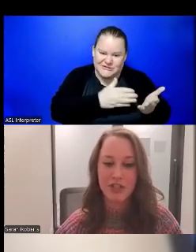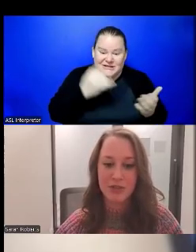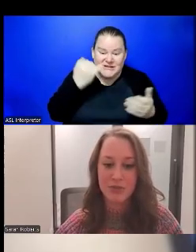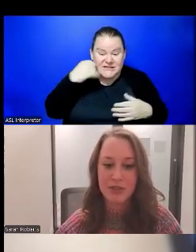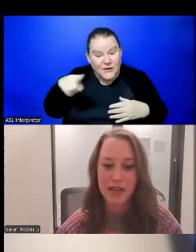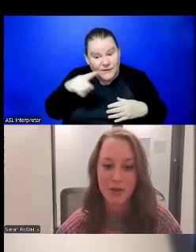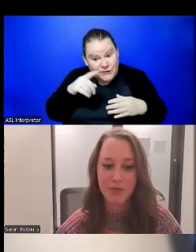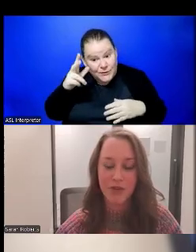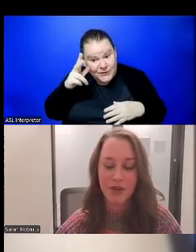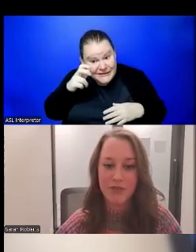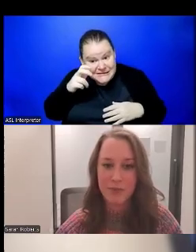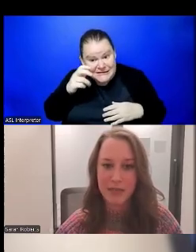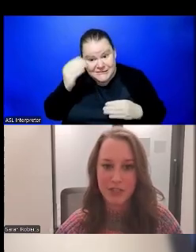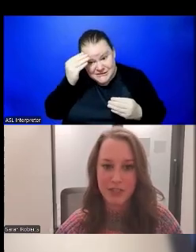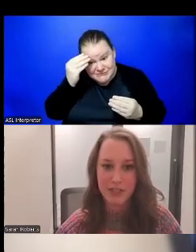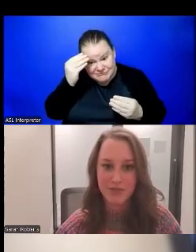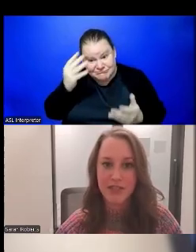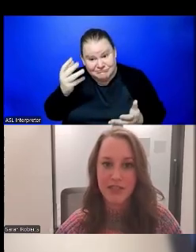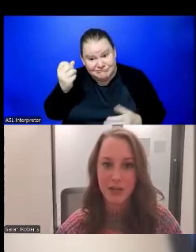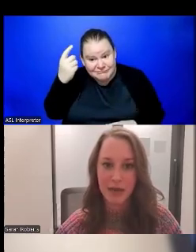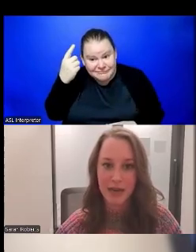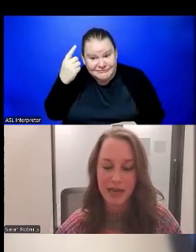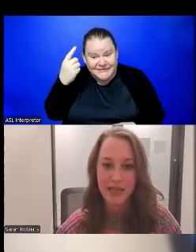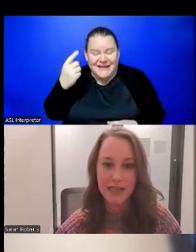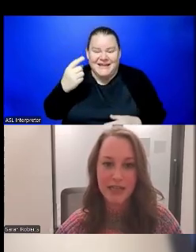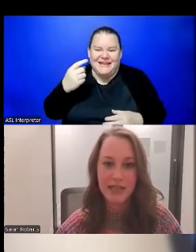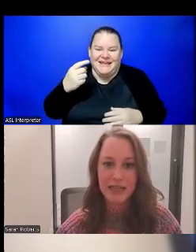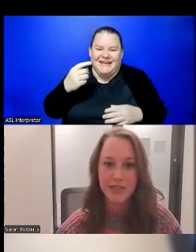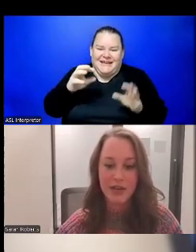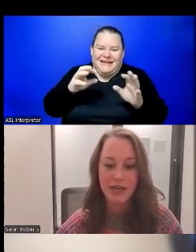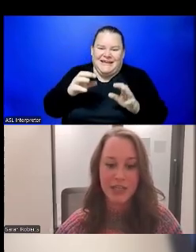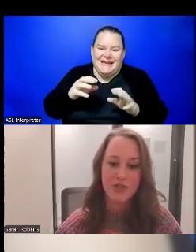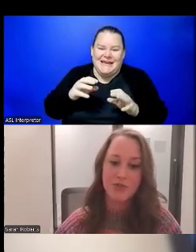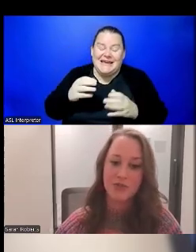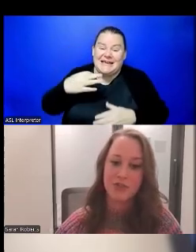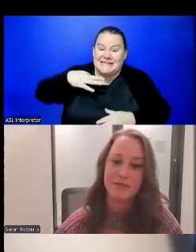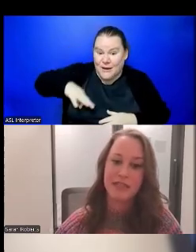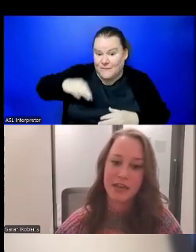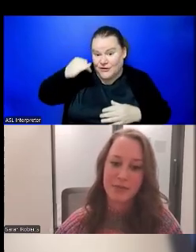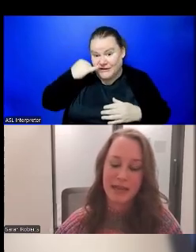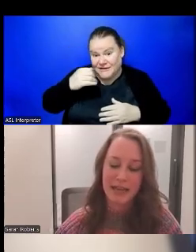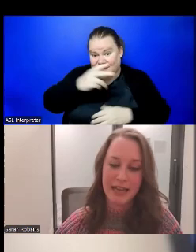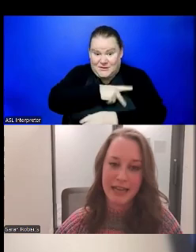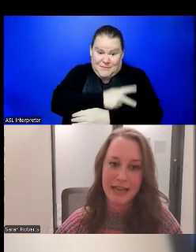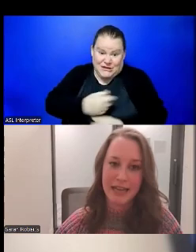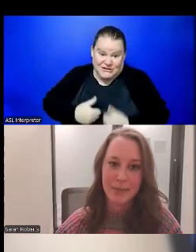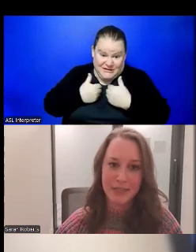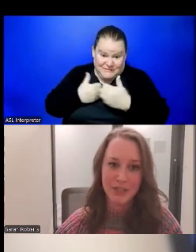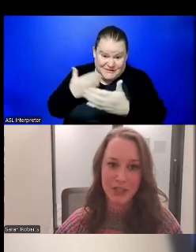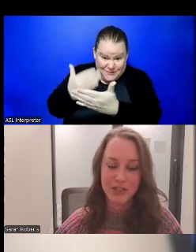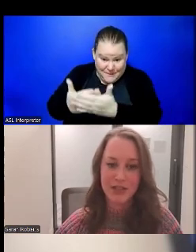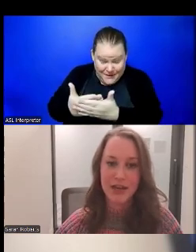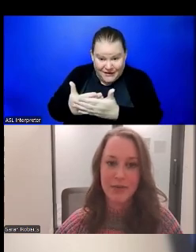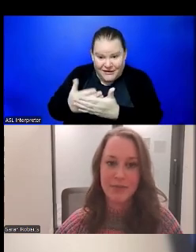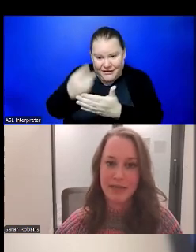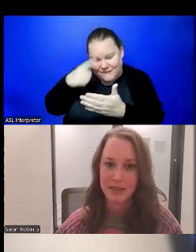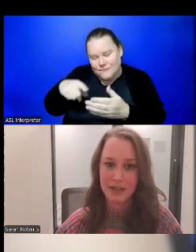just know it's really helpful. If the patient lives nearby, it's very useful for them to come in and get measured in the